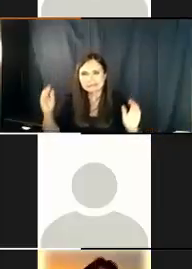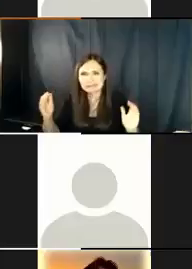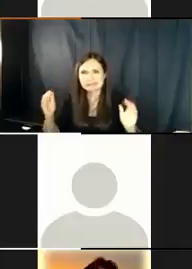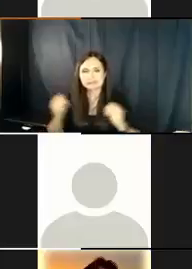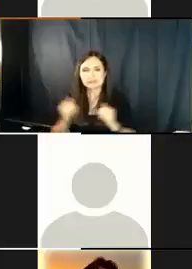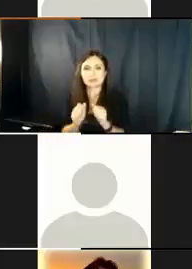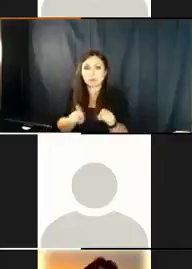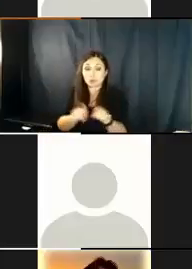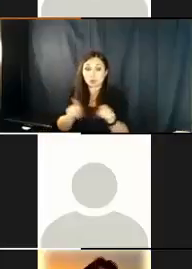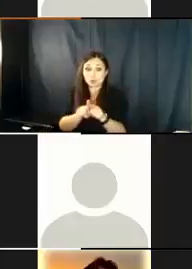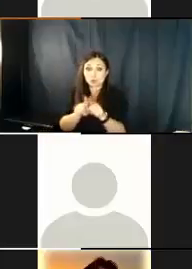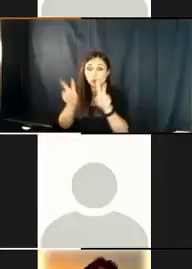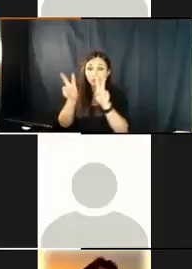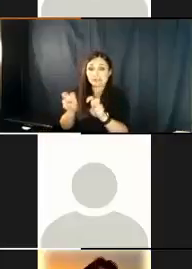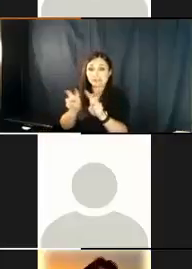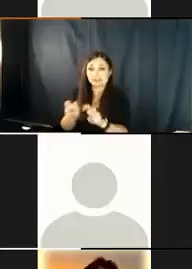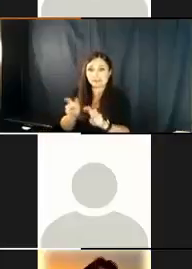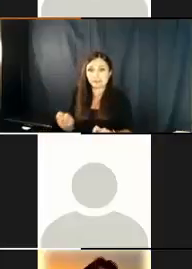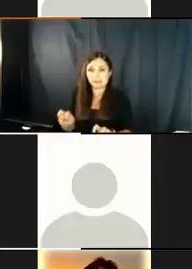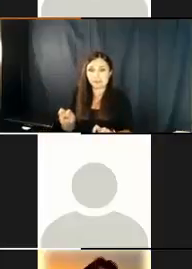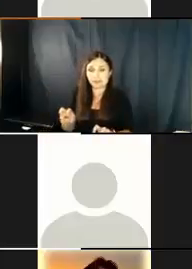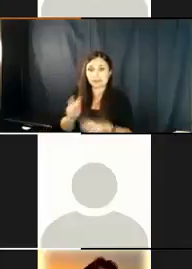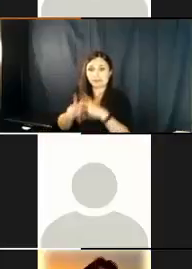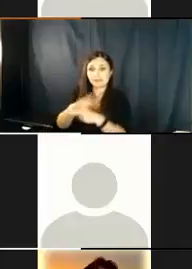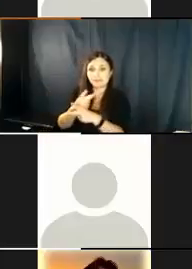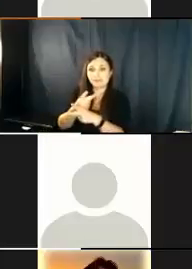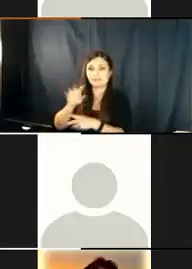Assessment features - one of the things that we love about canvas is that I can build all